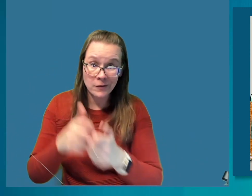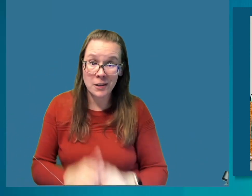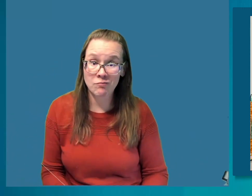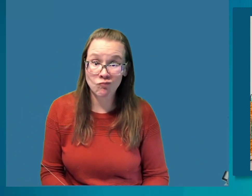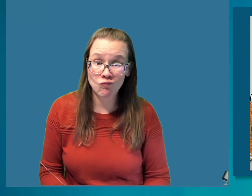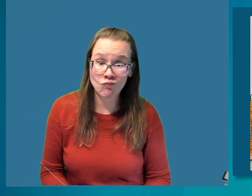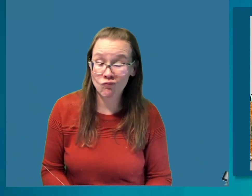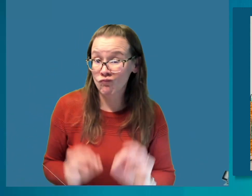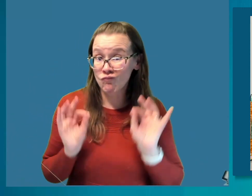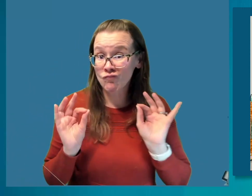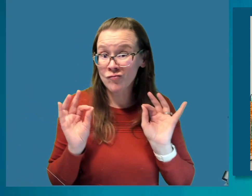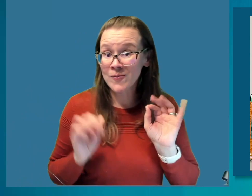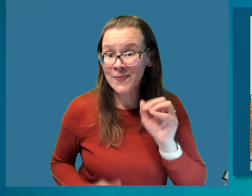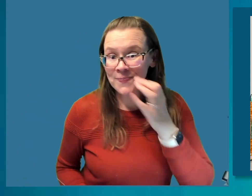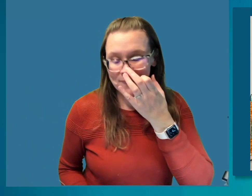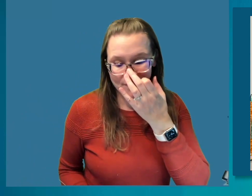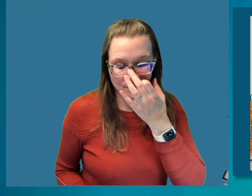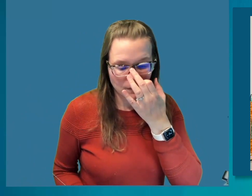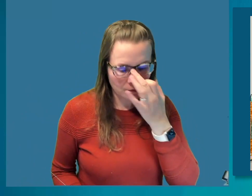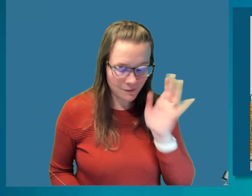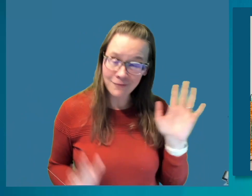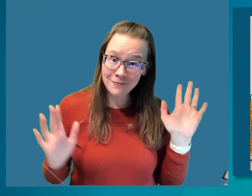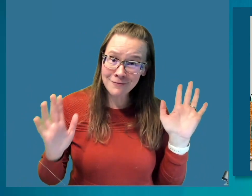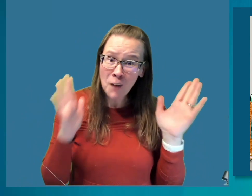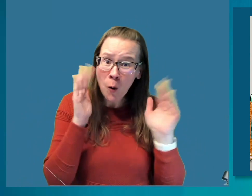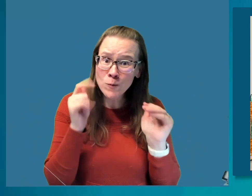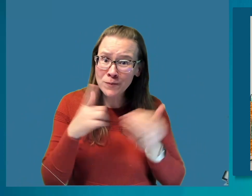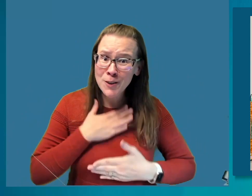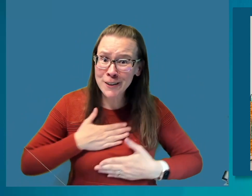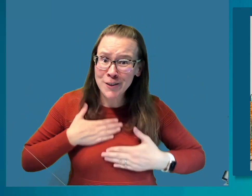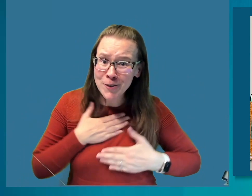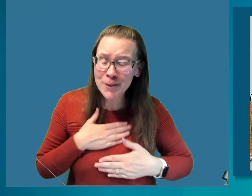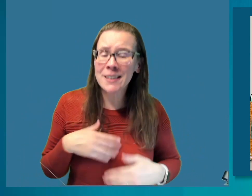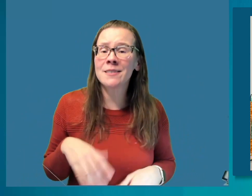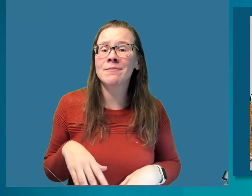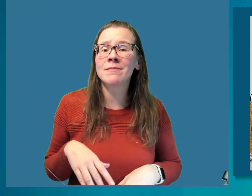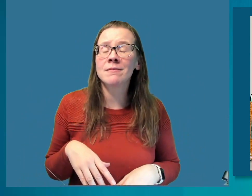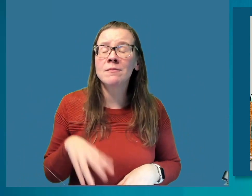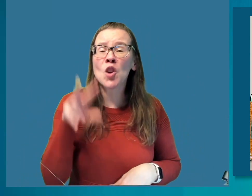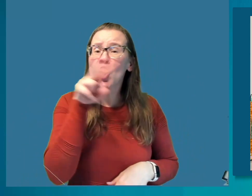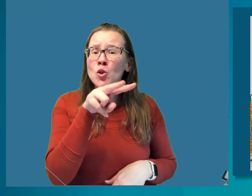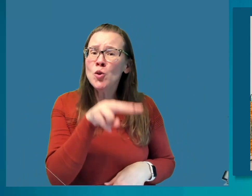if you do use the plastic just, you know, adjust the pricing of your stamp accordingly. Make sure